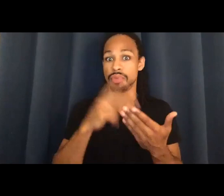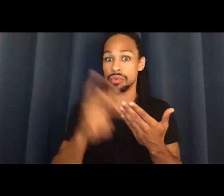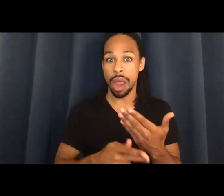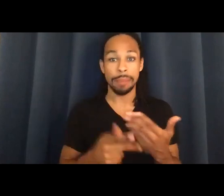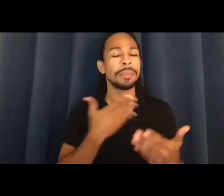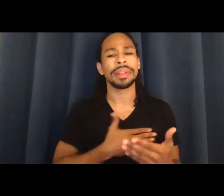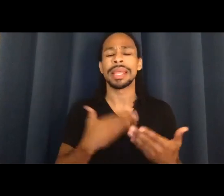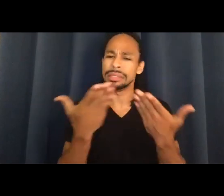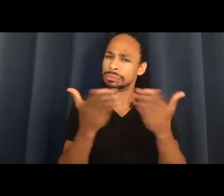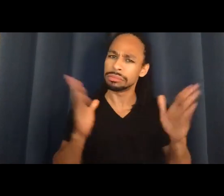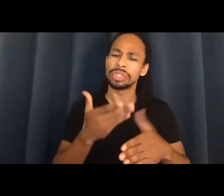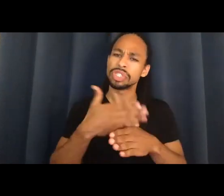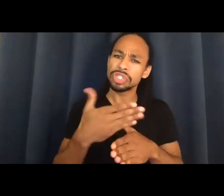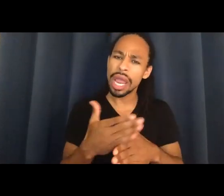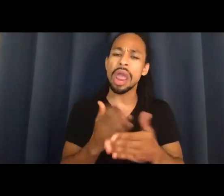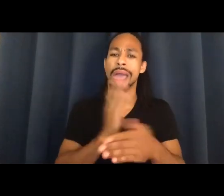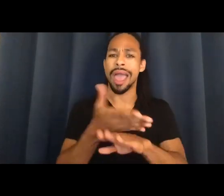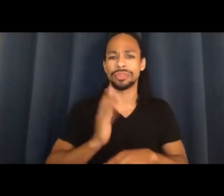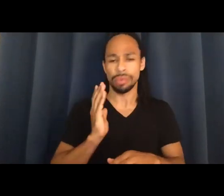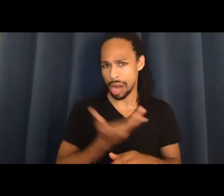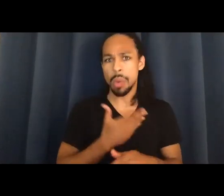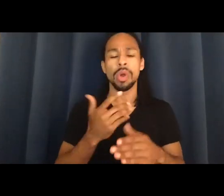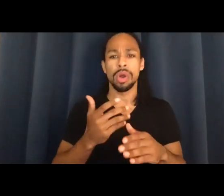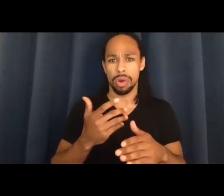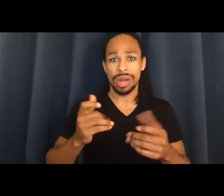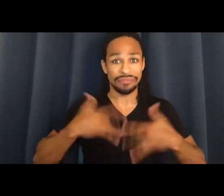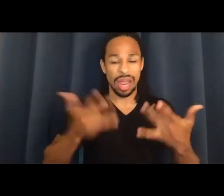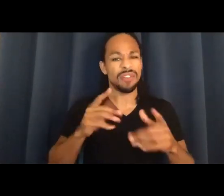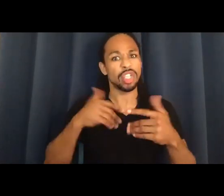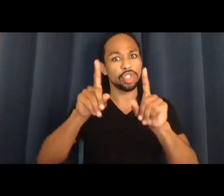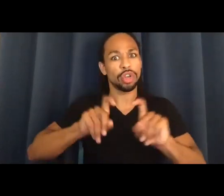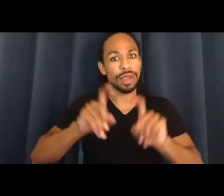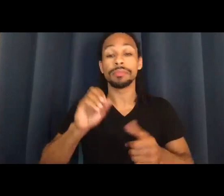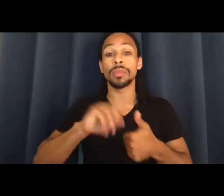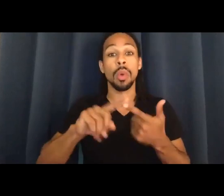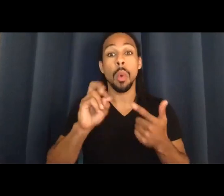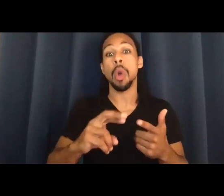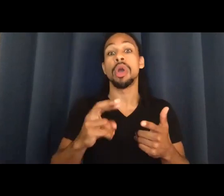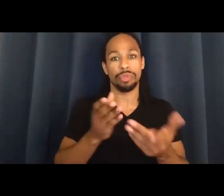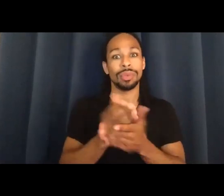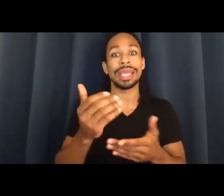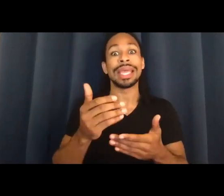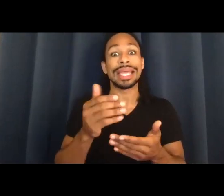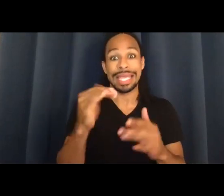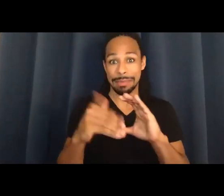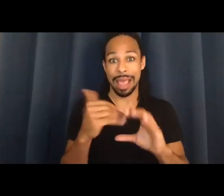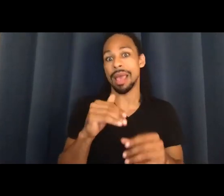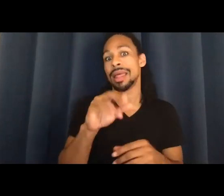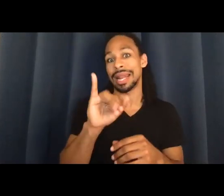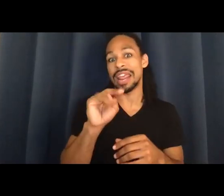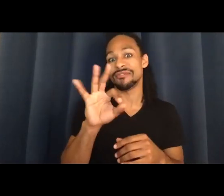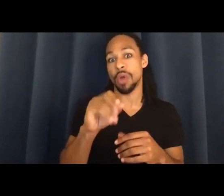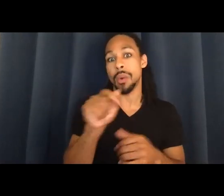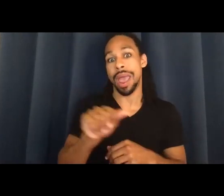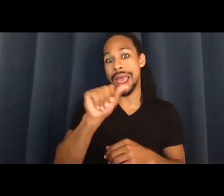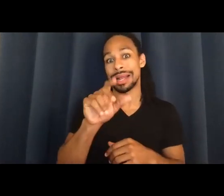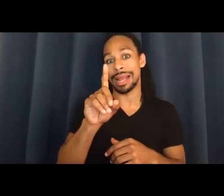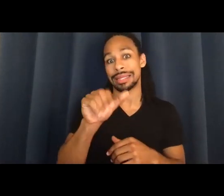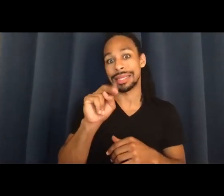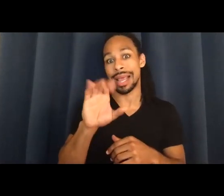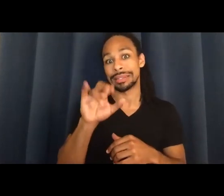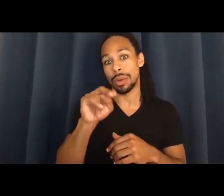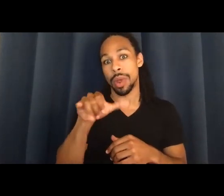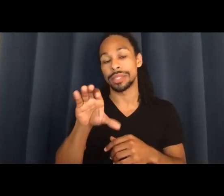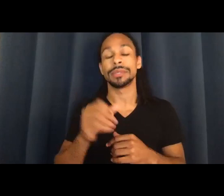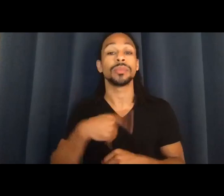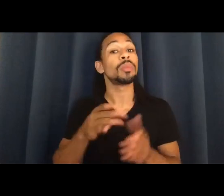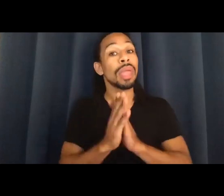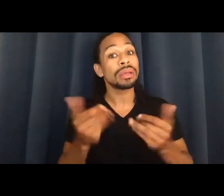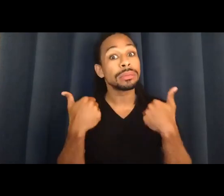survey or e-mail at info@dance.nyc . We ask the folks participating and/or benefiting from today's event via comments